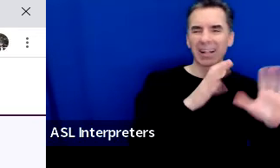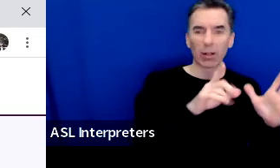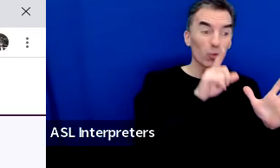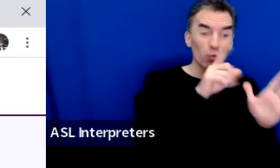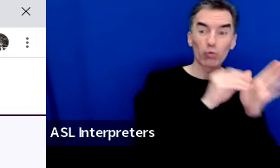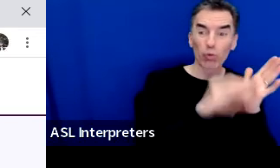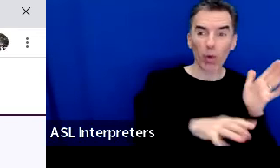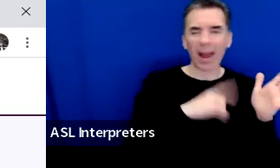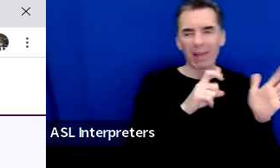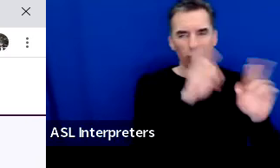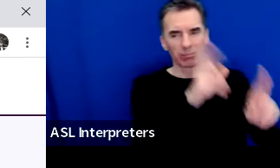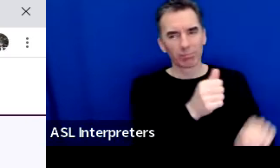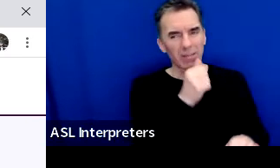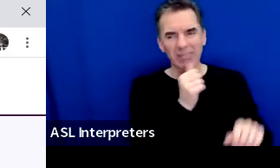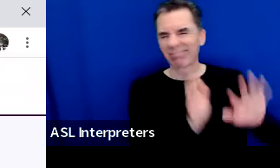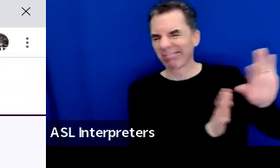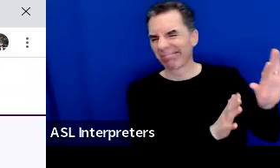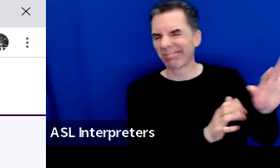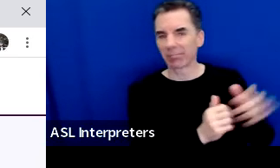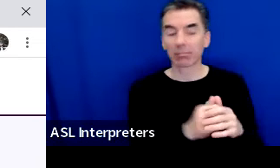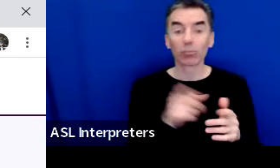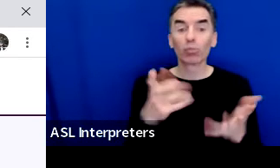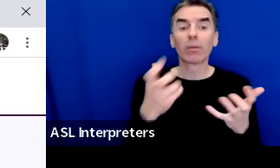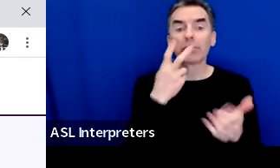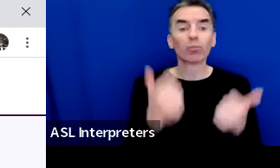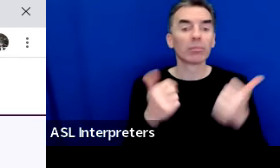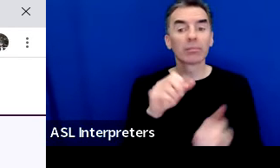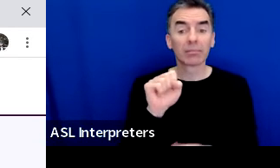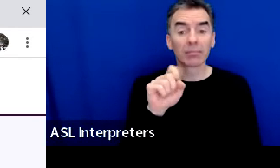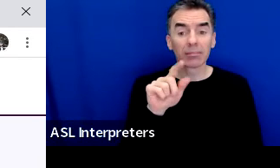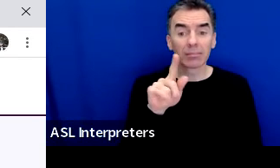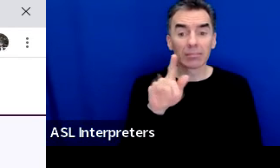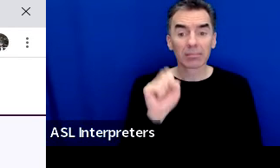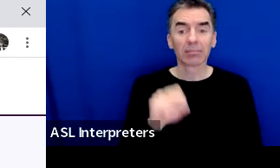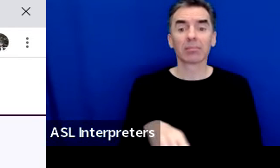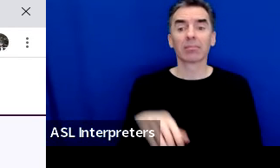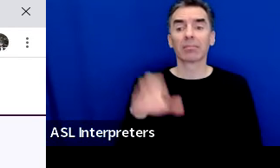So what do you ask the statistics calculus, pre calc, algebra? Would you like to see?